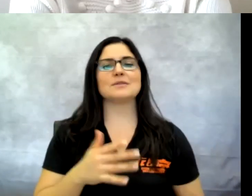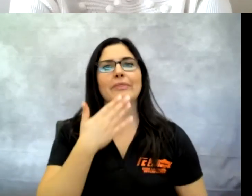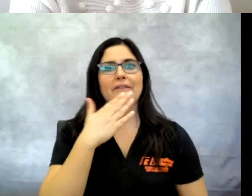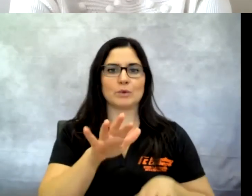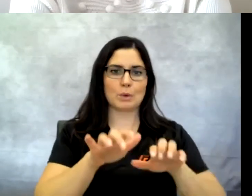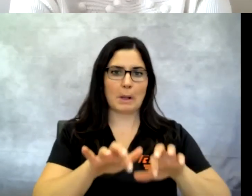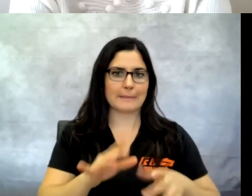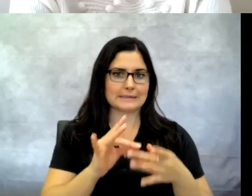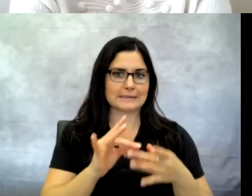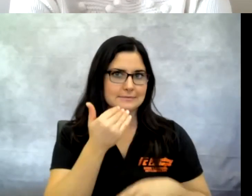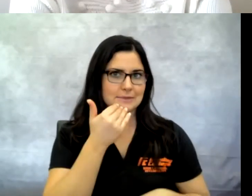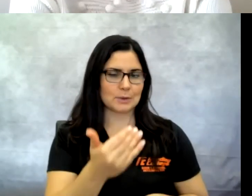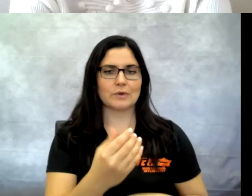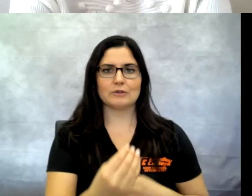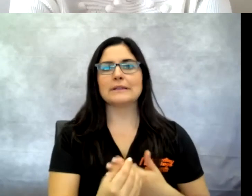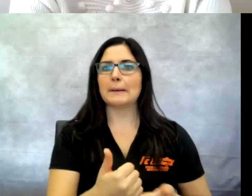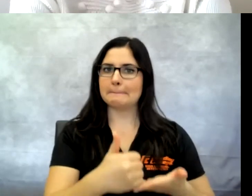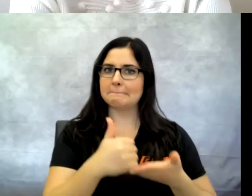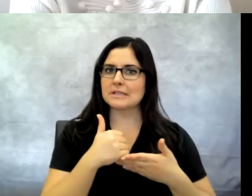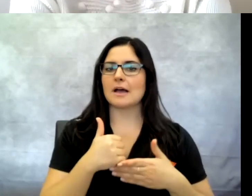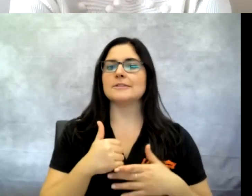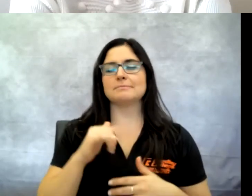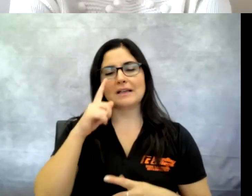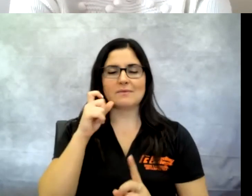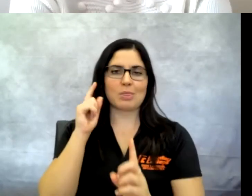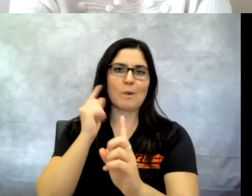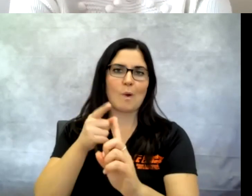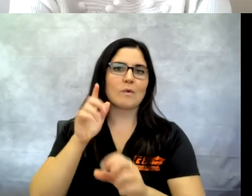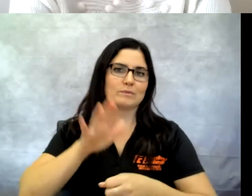And feel free to reach out to us. Thank you very much.